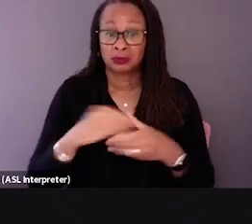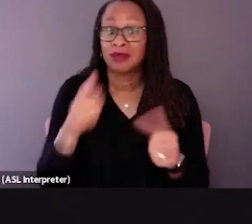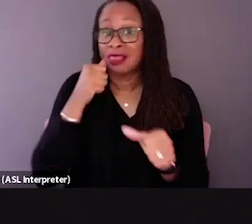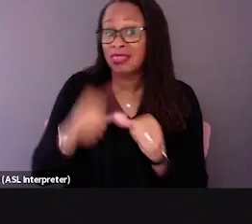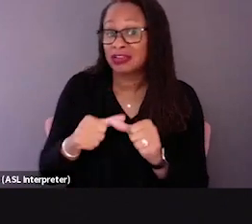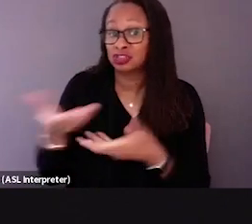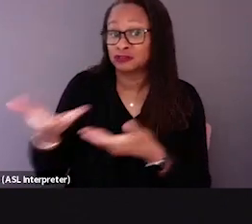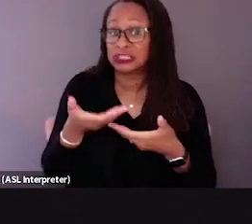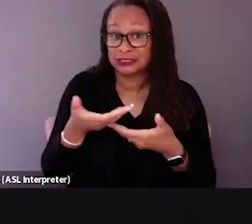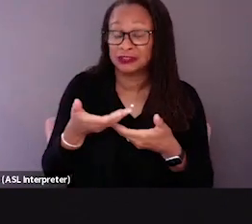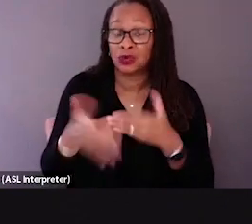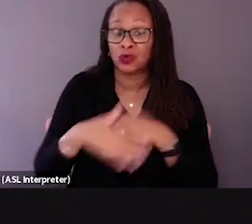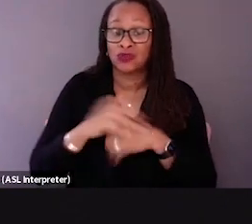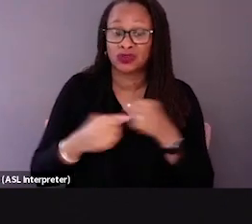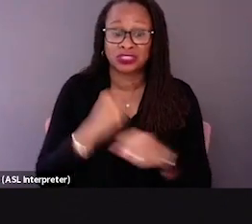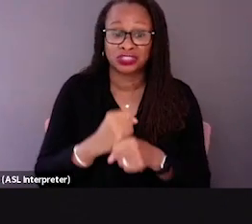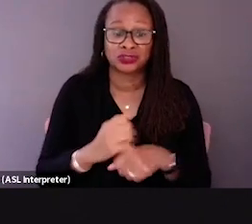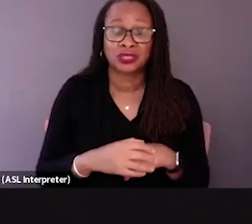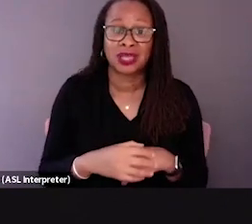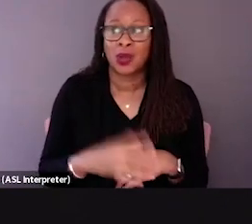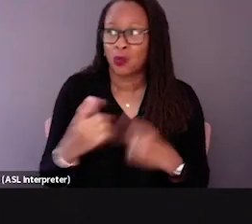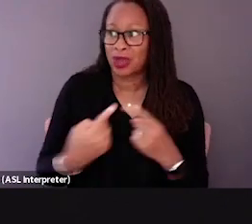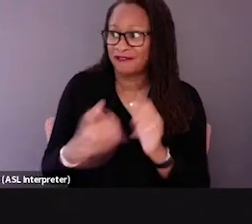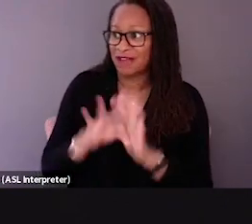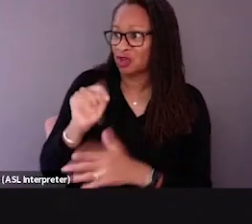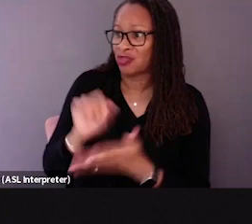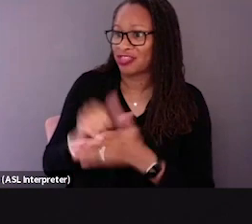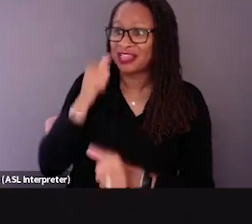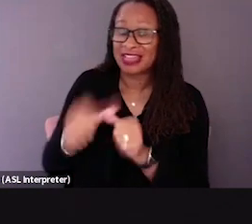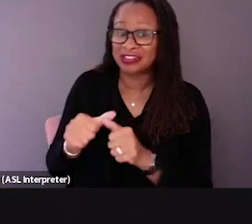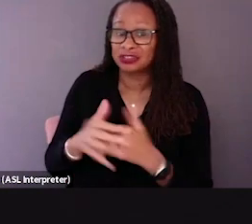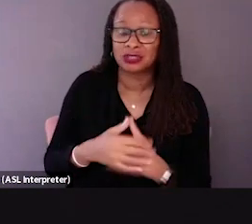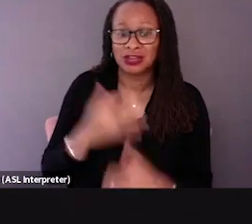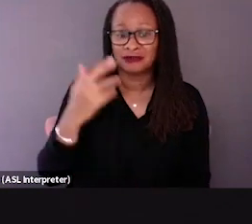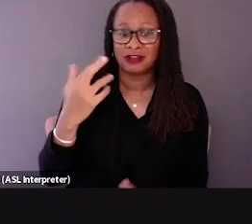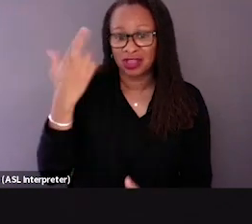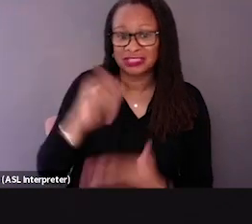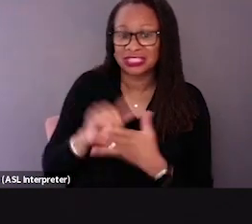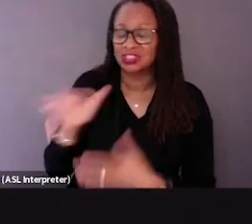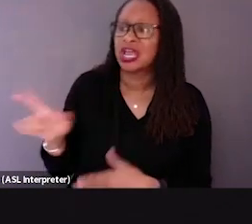once I learned that those letters existed and learned more about them and learned that she had long-term relationships